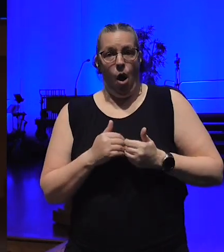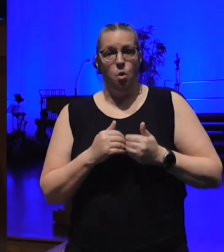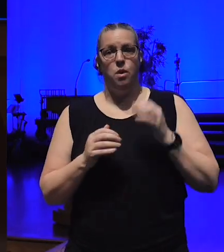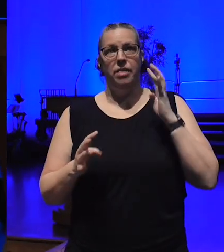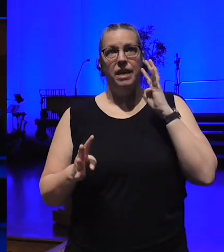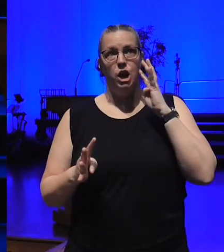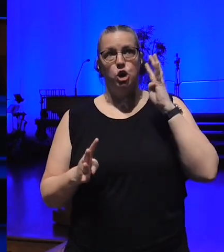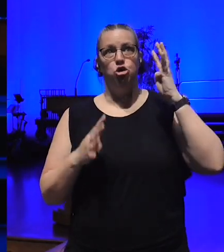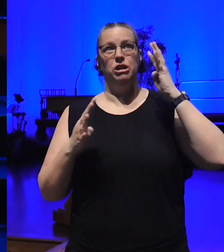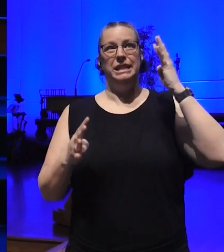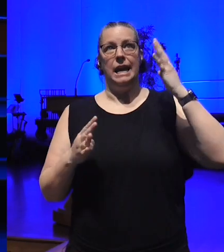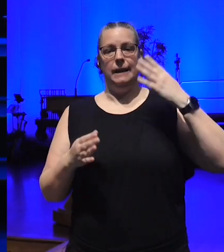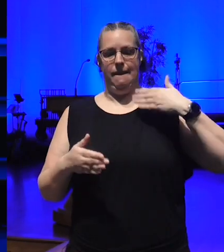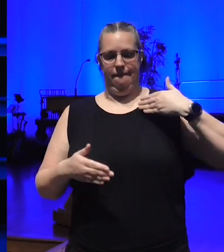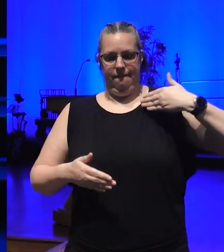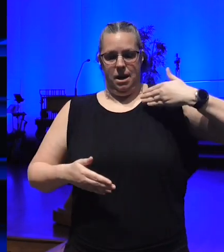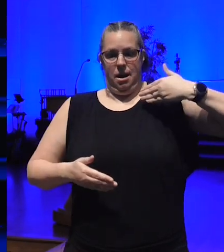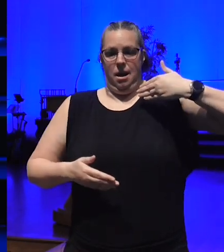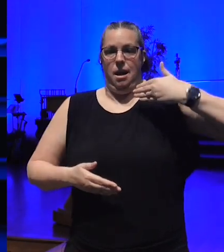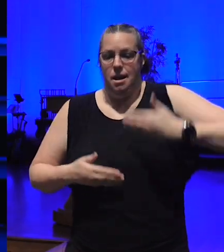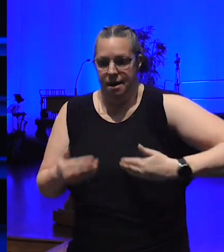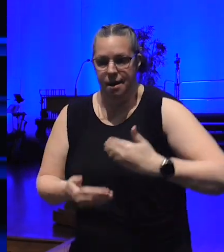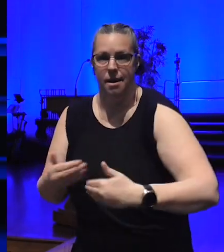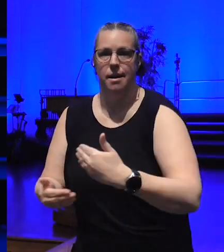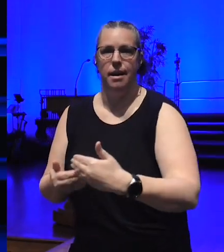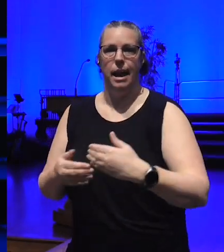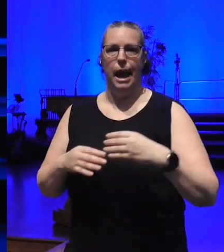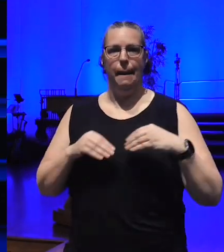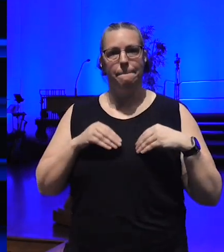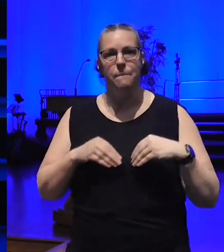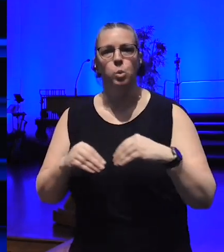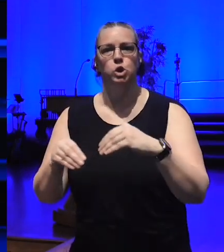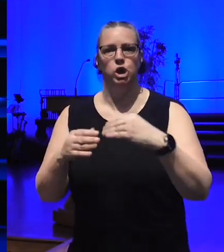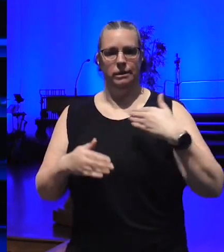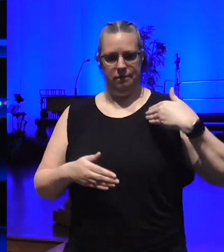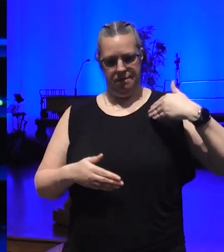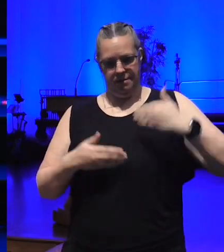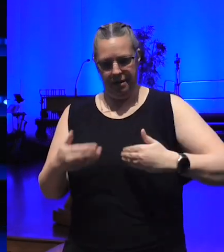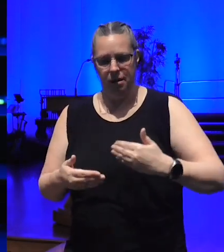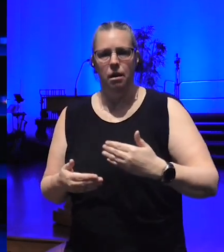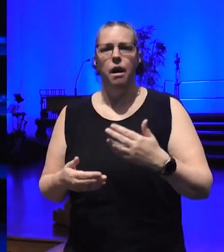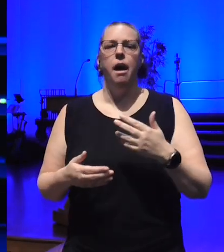all these other emotions that we might call negative emotions they're not bad emotions they